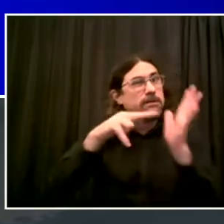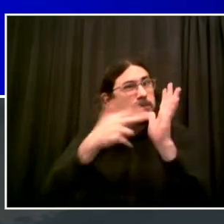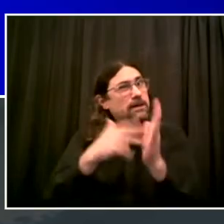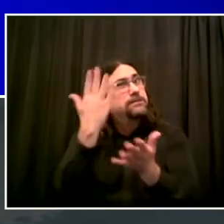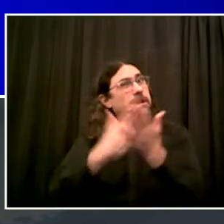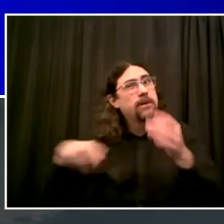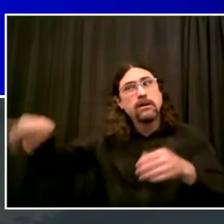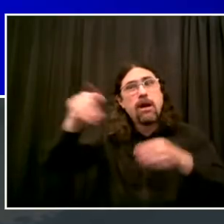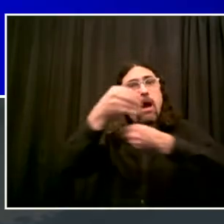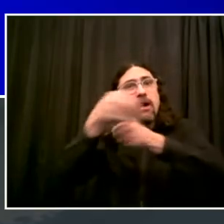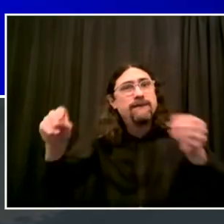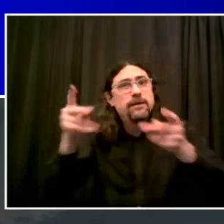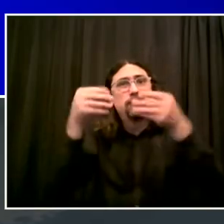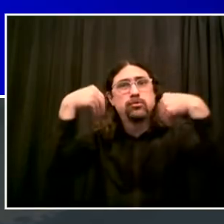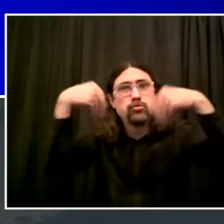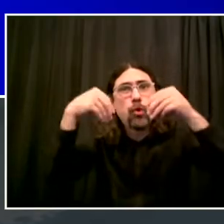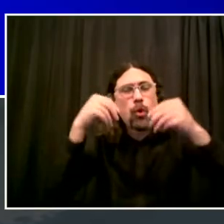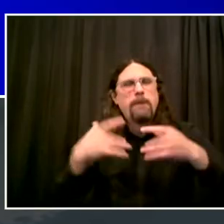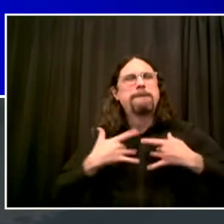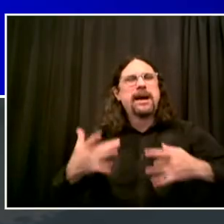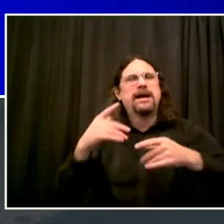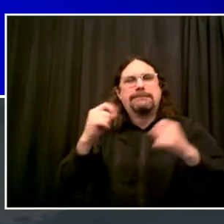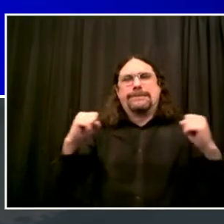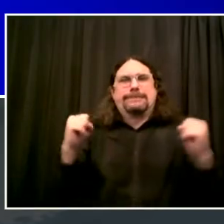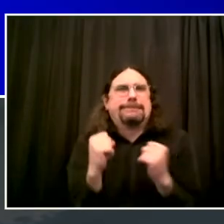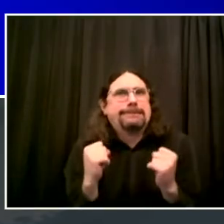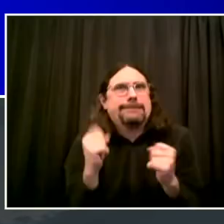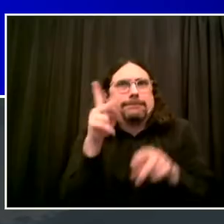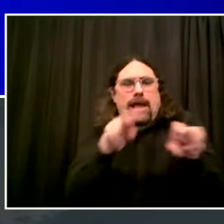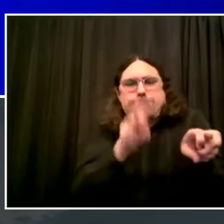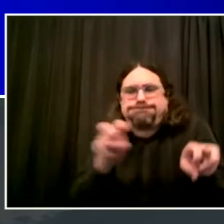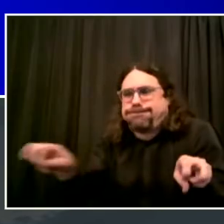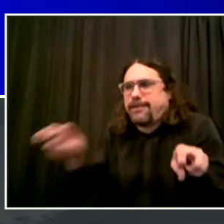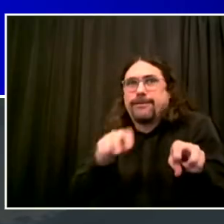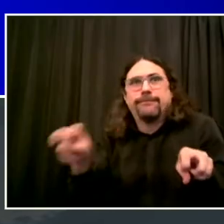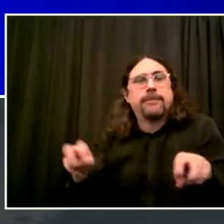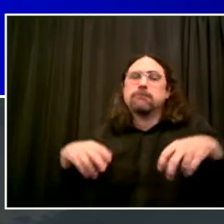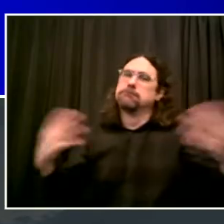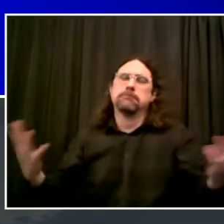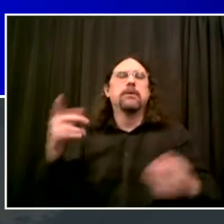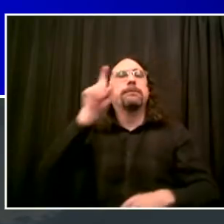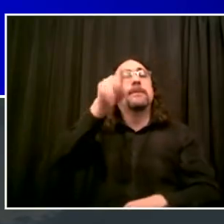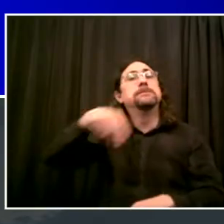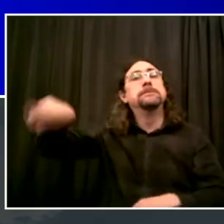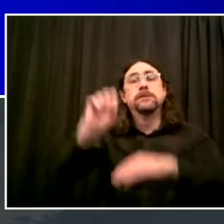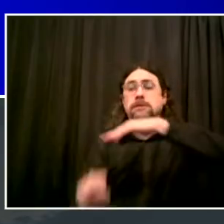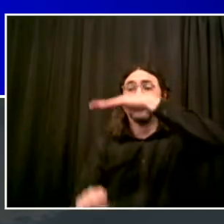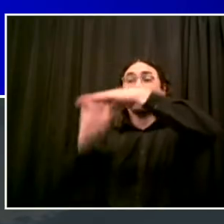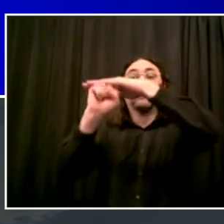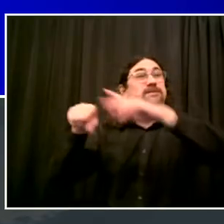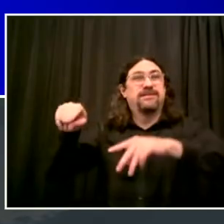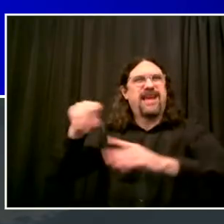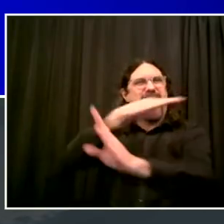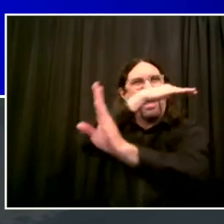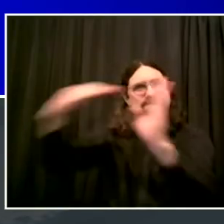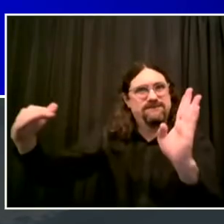APART AND KEEP OCCUPANCY TO UNDER 50% OF ITS